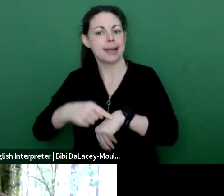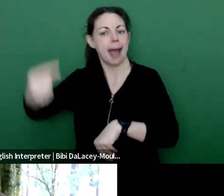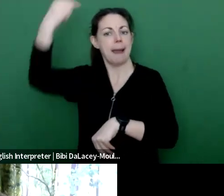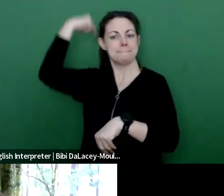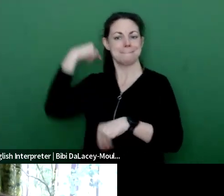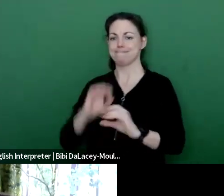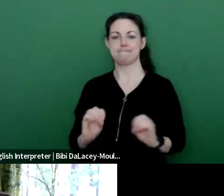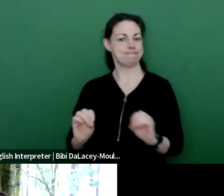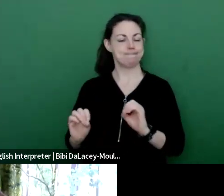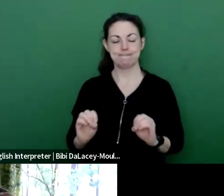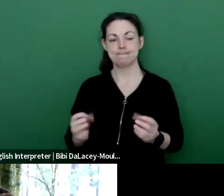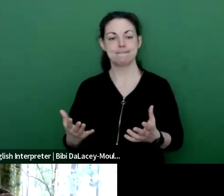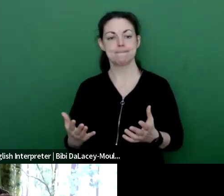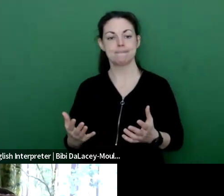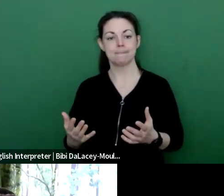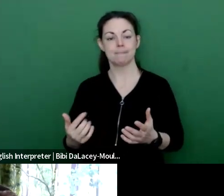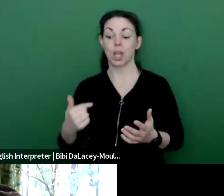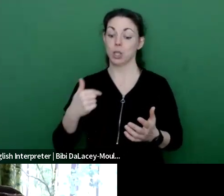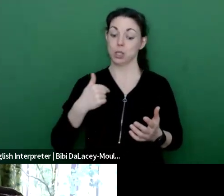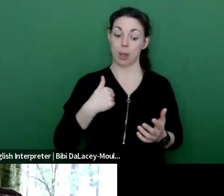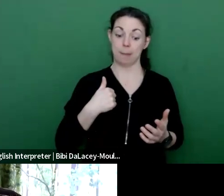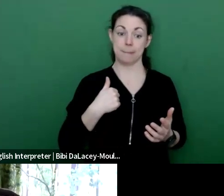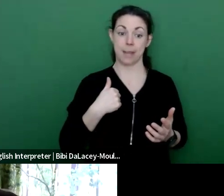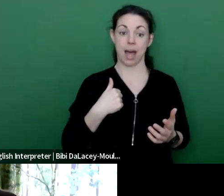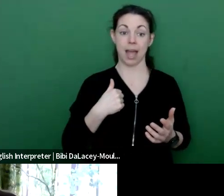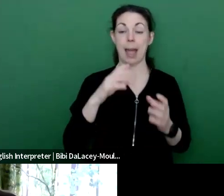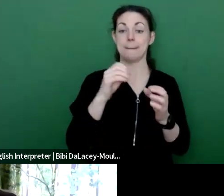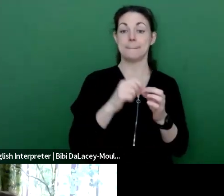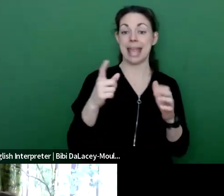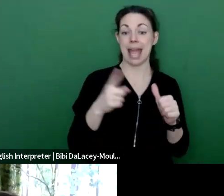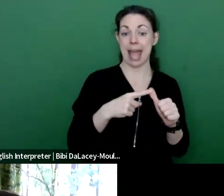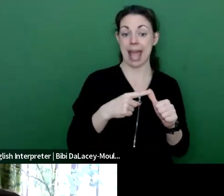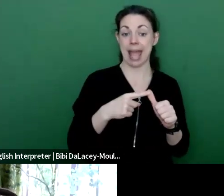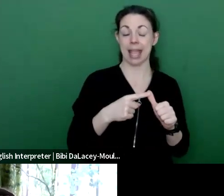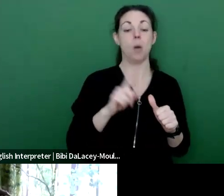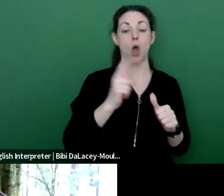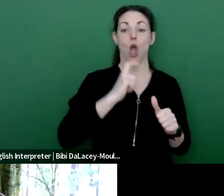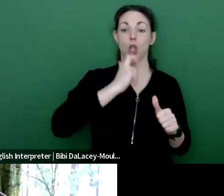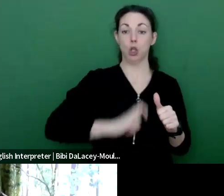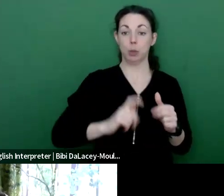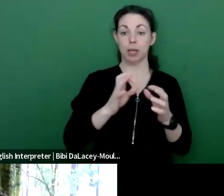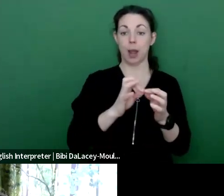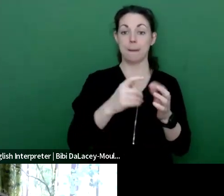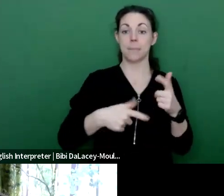So I adapted my bachelor's degree, which was in human biology, and I sort of specialized in the